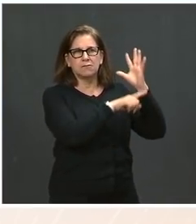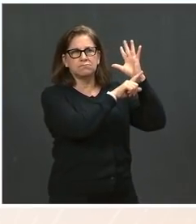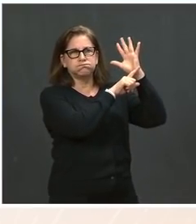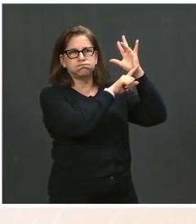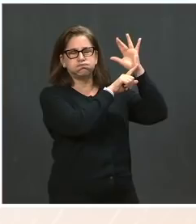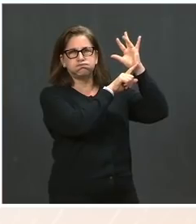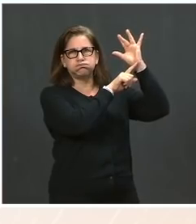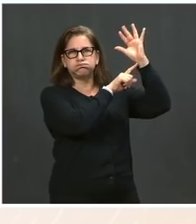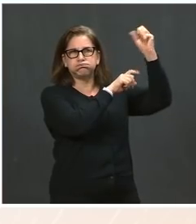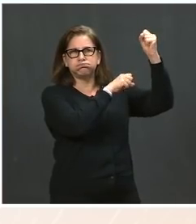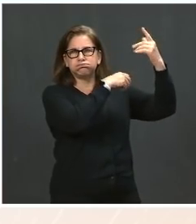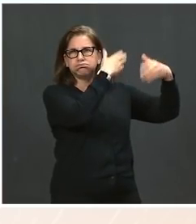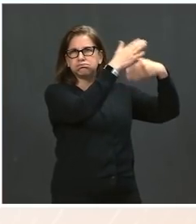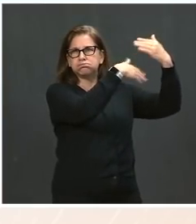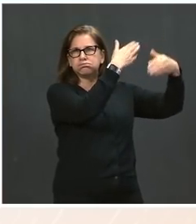When I -- after I was finished being governor,